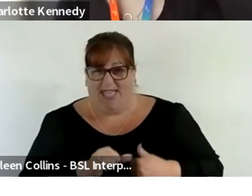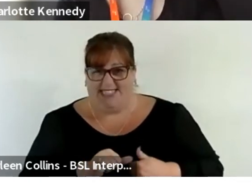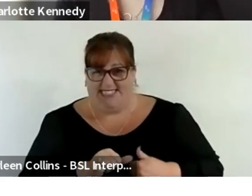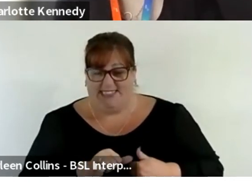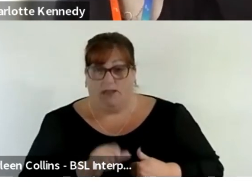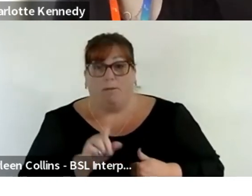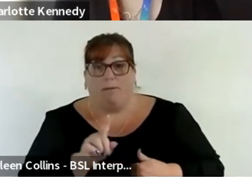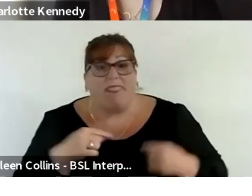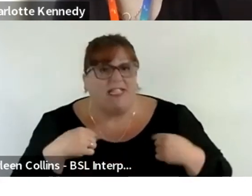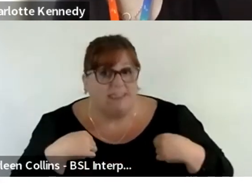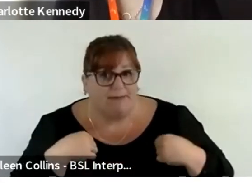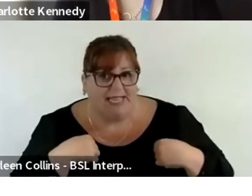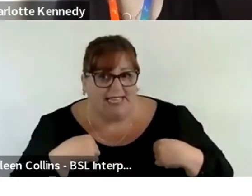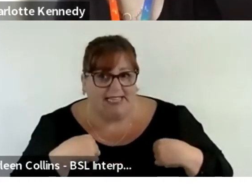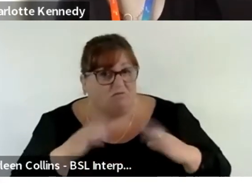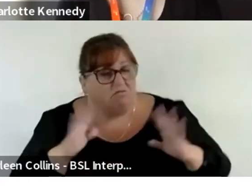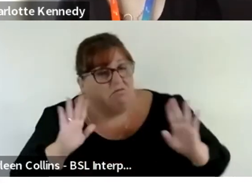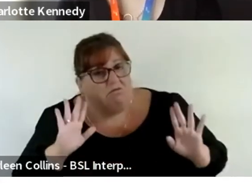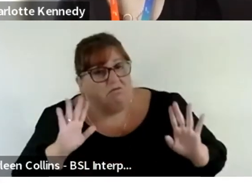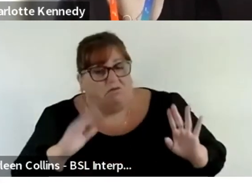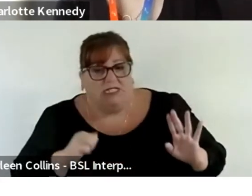That is the only person I can speak for.